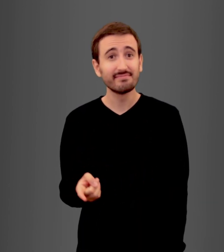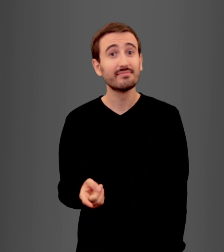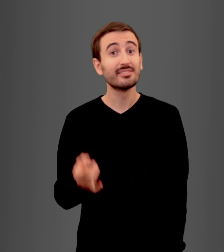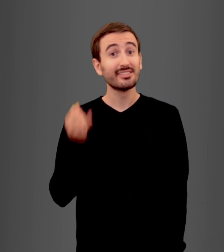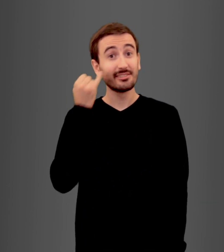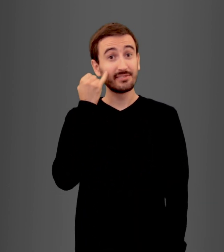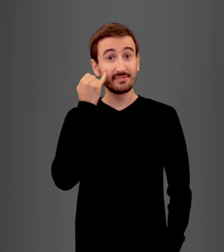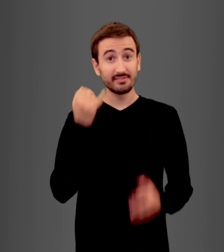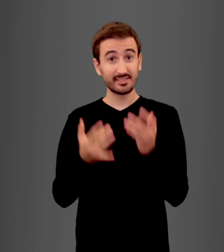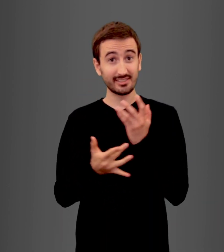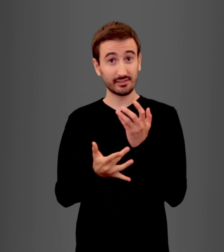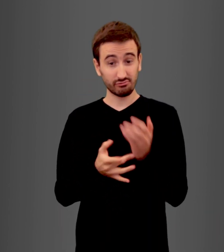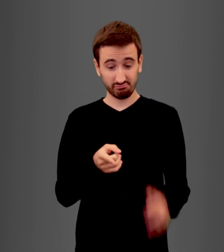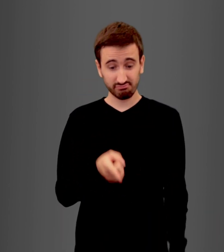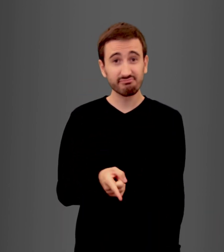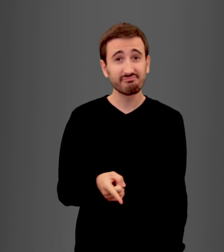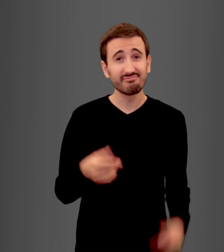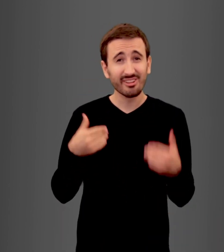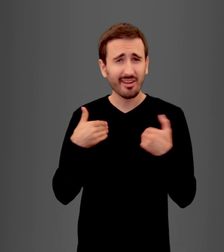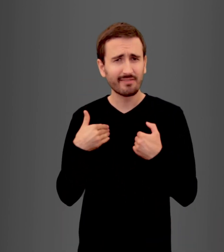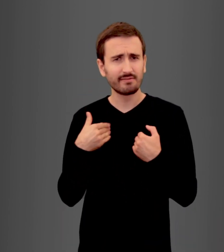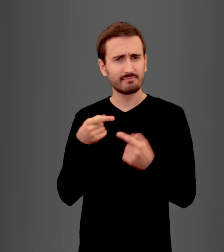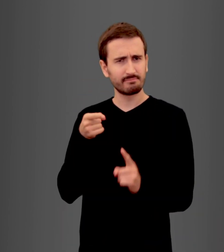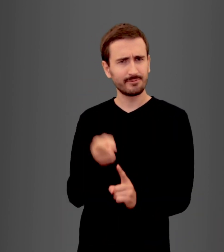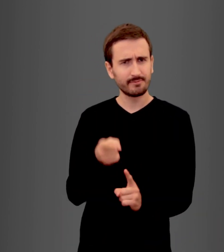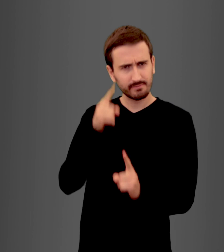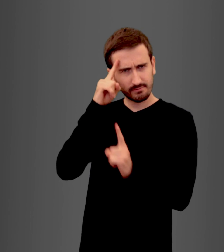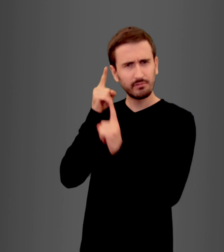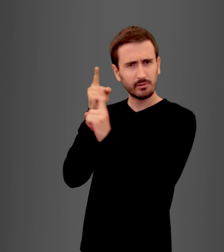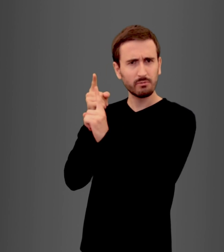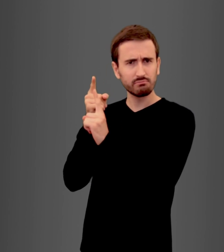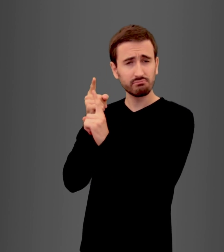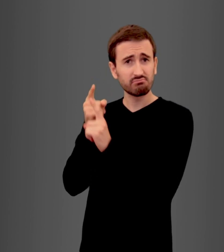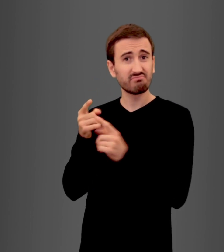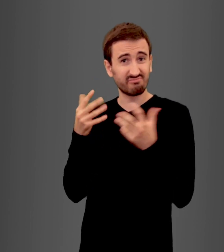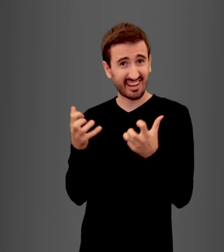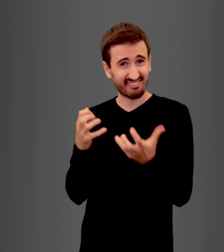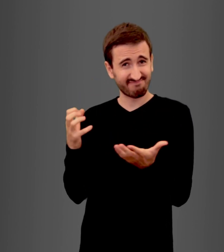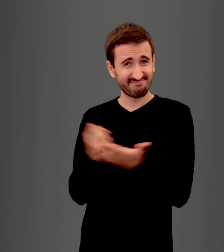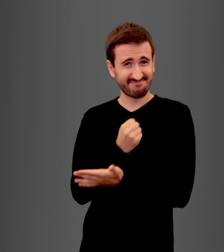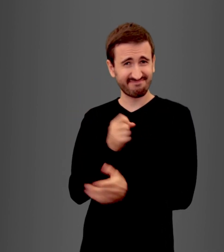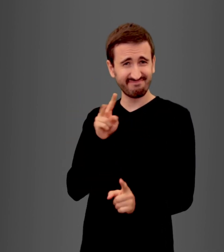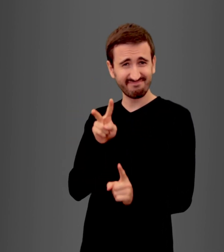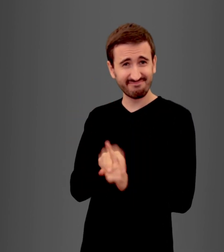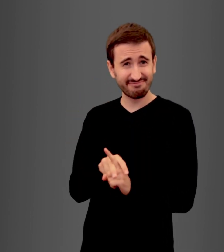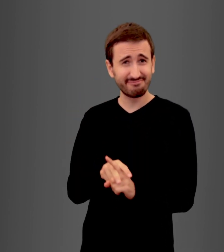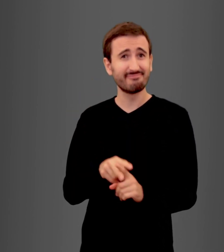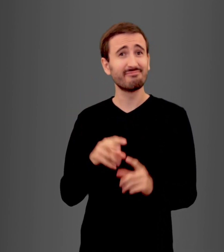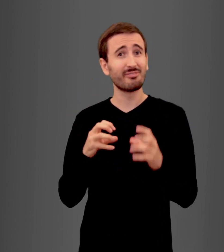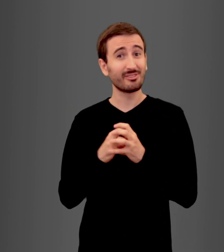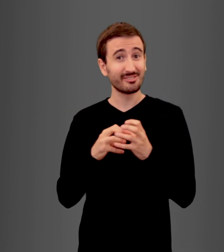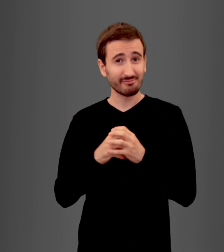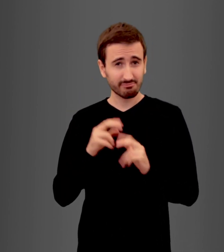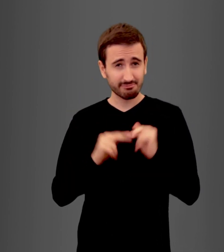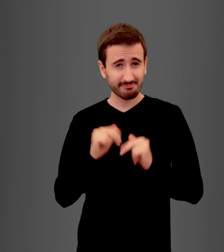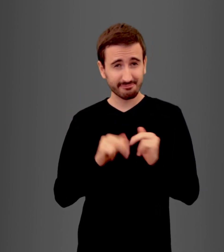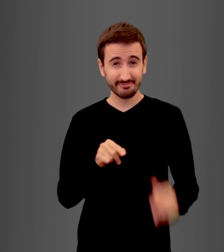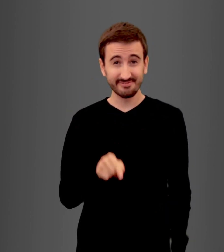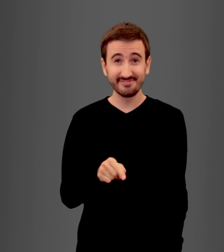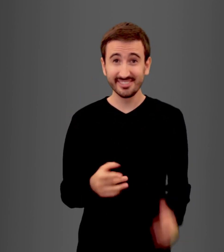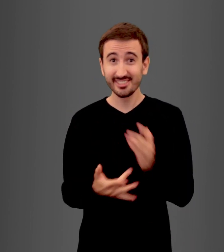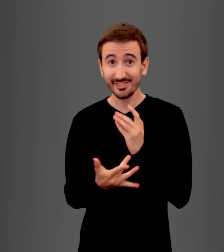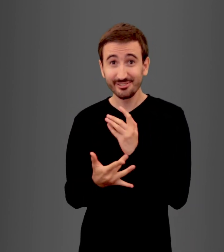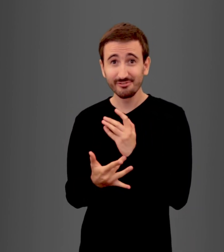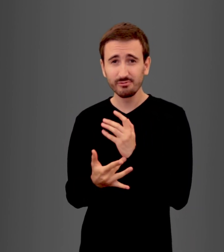To implement a particular technology with a color center,